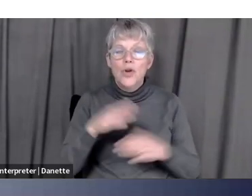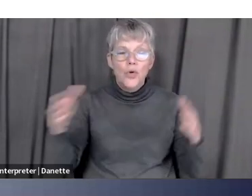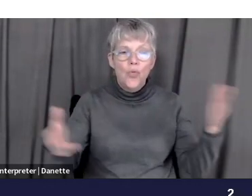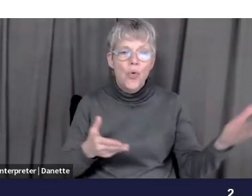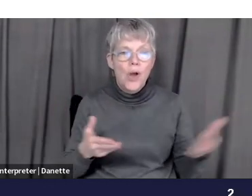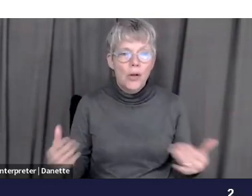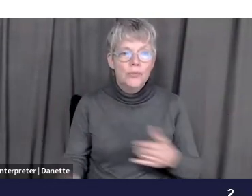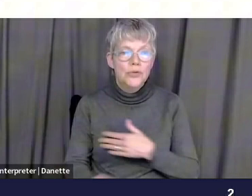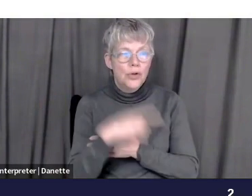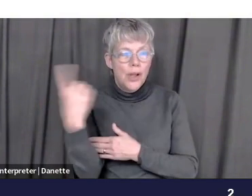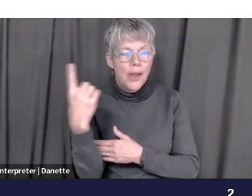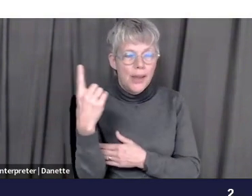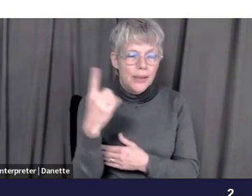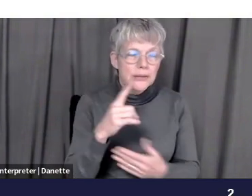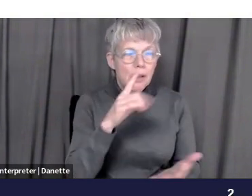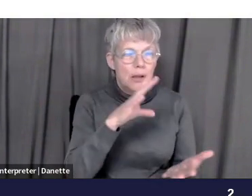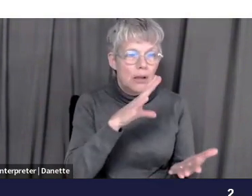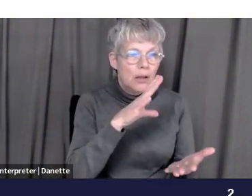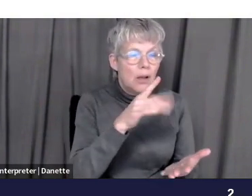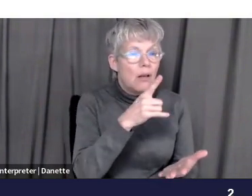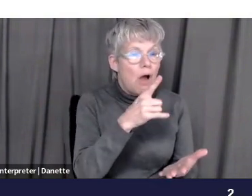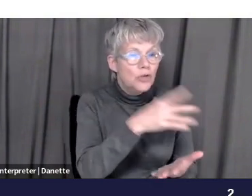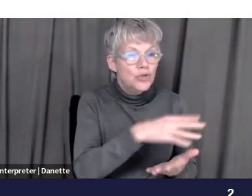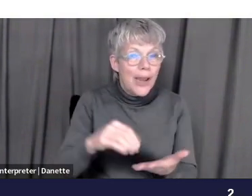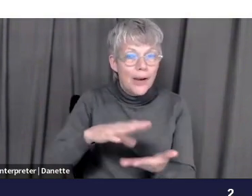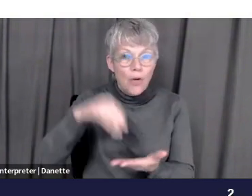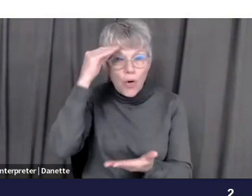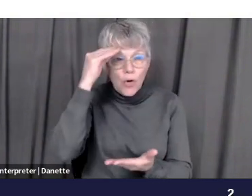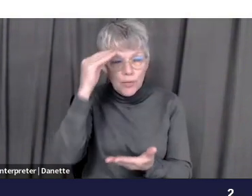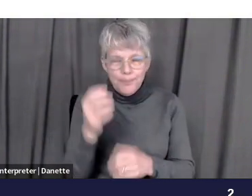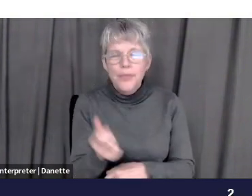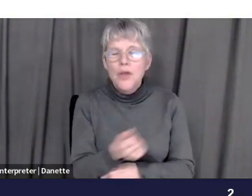Before we get started, here are a few reminders about the webinar technology.